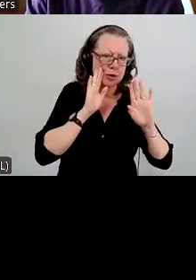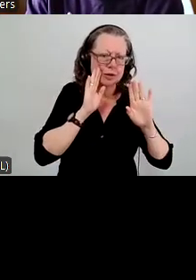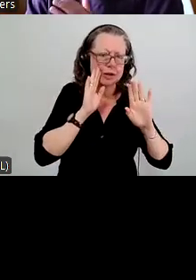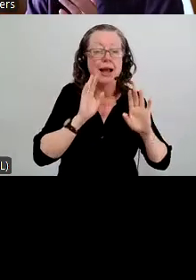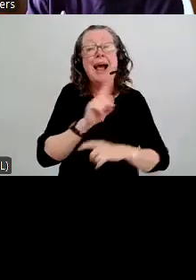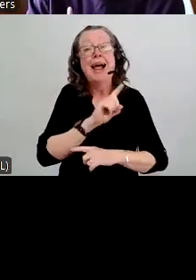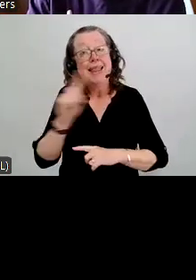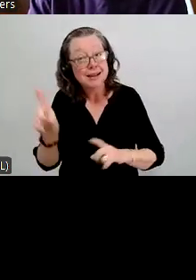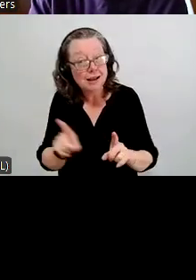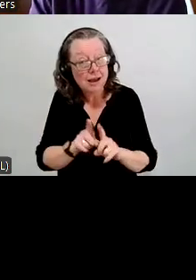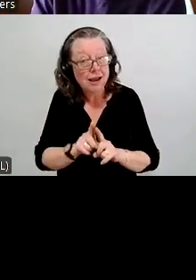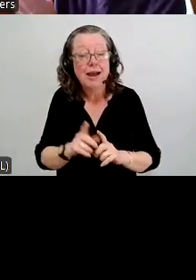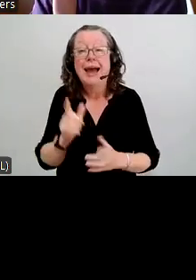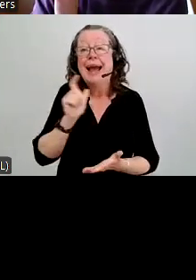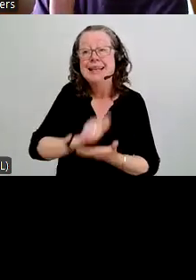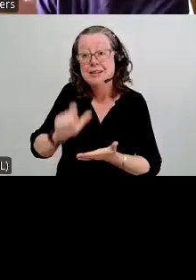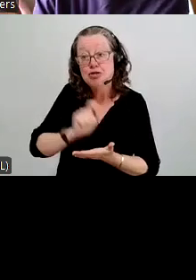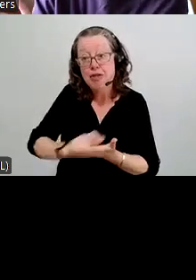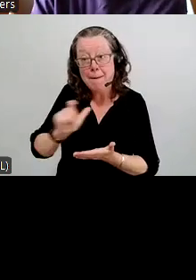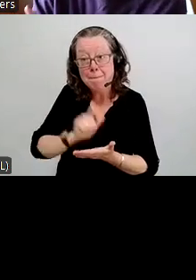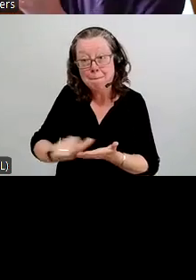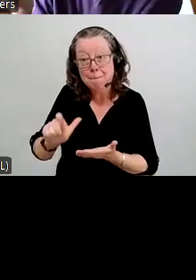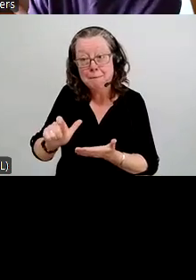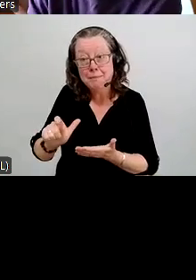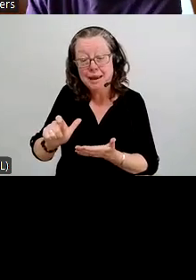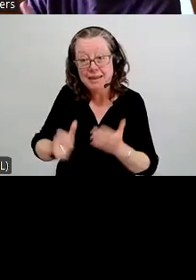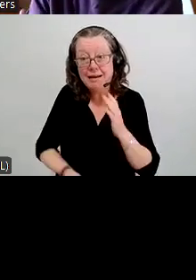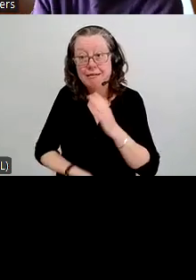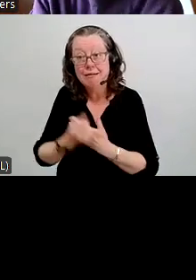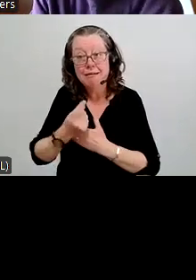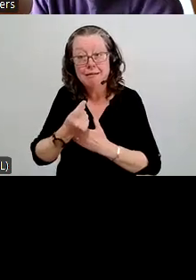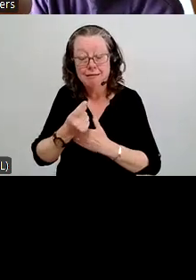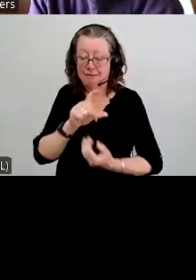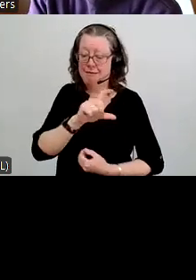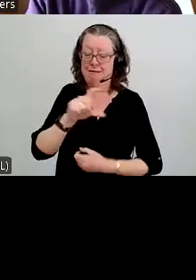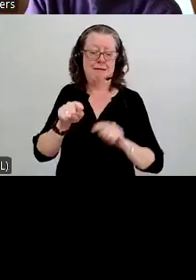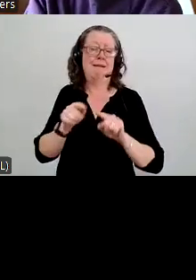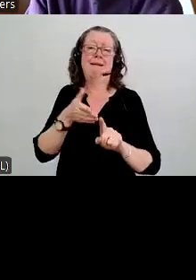In my stories was this one, so another advert from the British Museum.